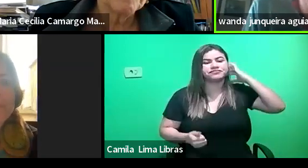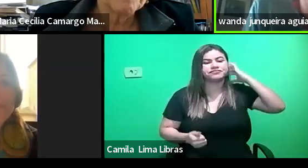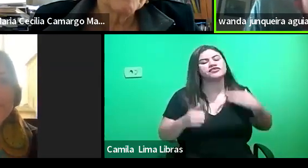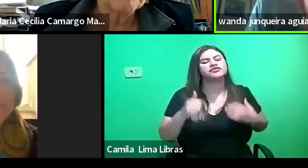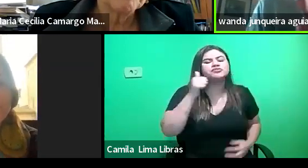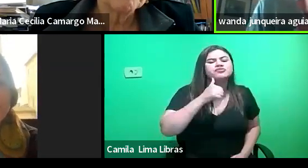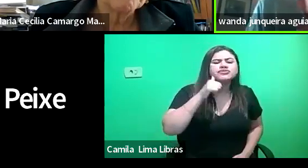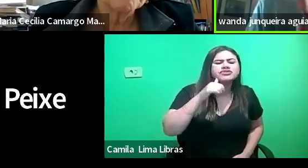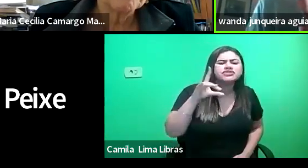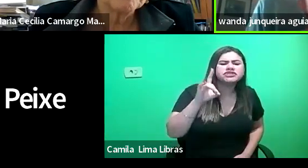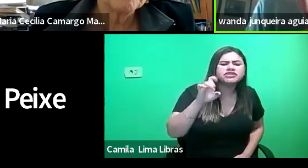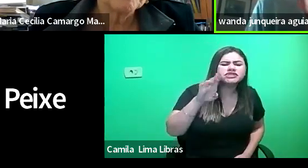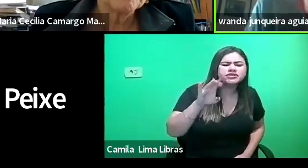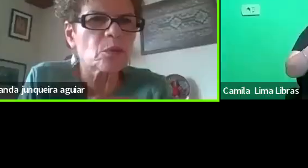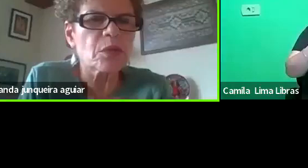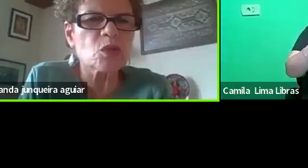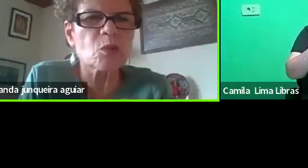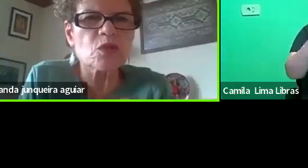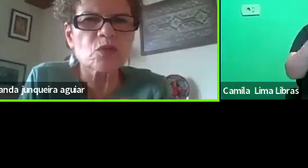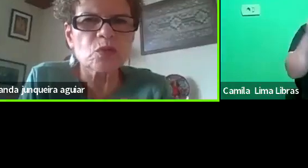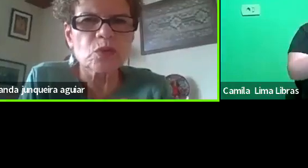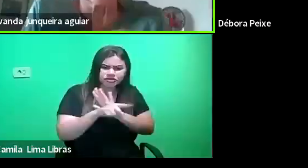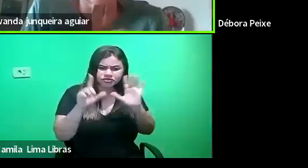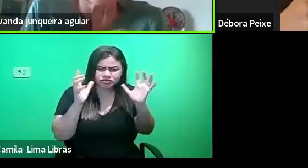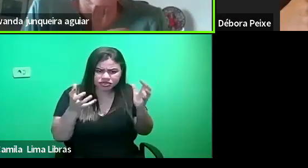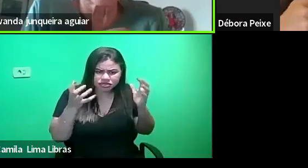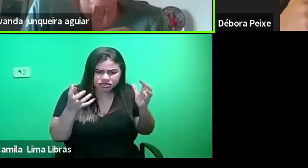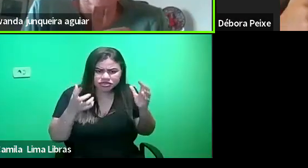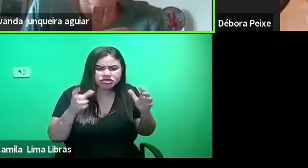like it's Okay, there was